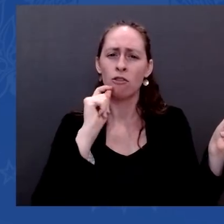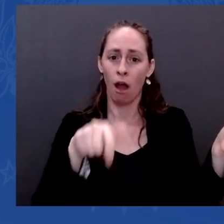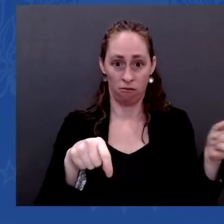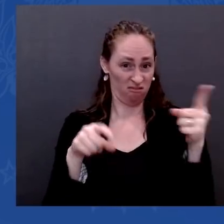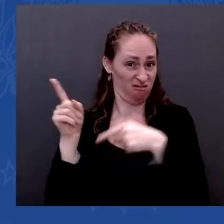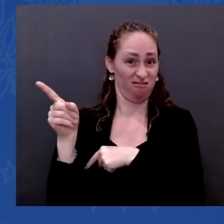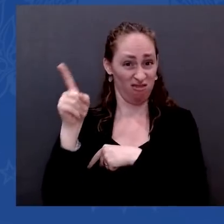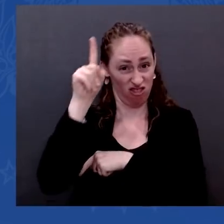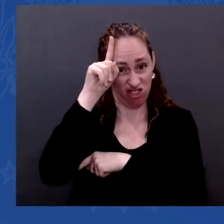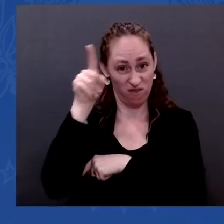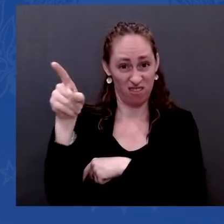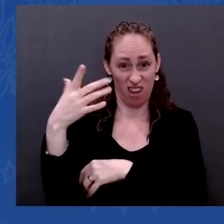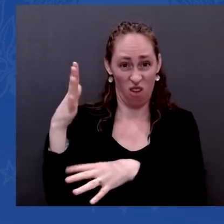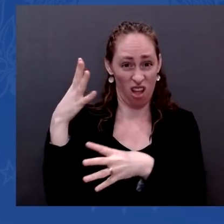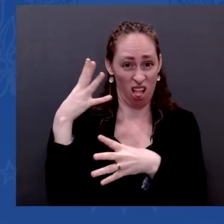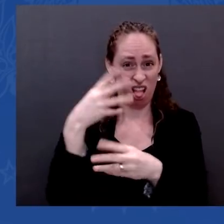you asked so many I can't remember them all.